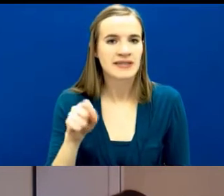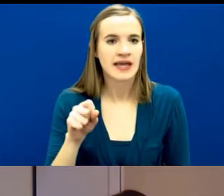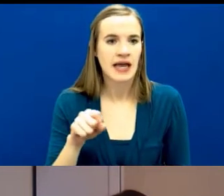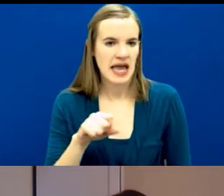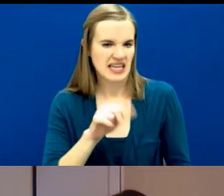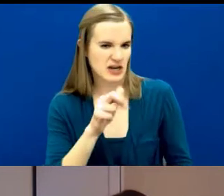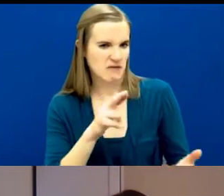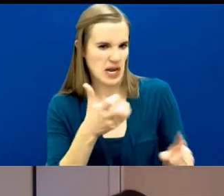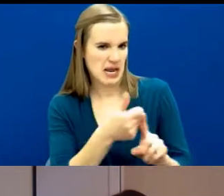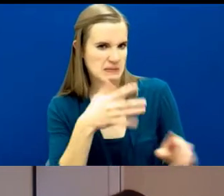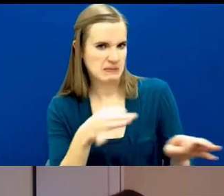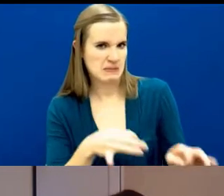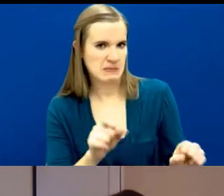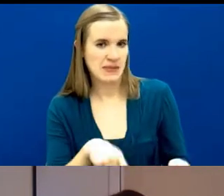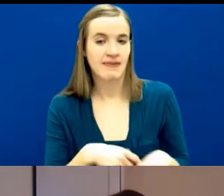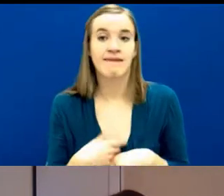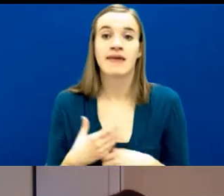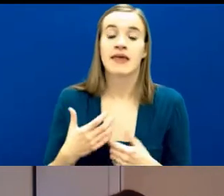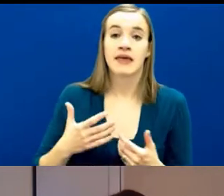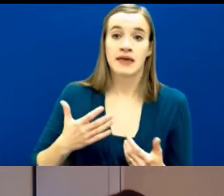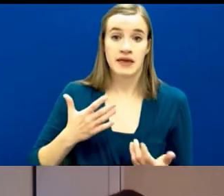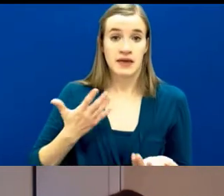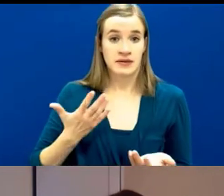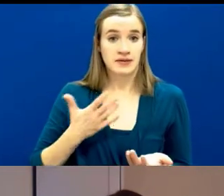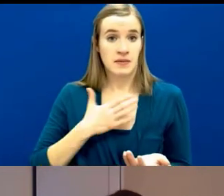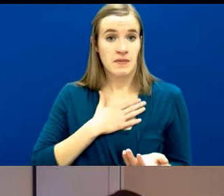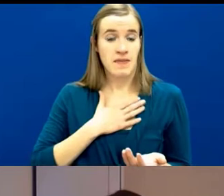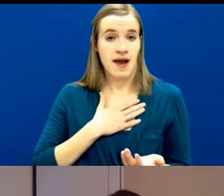a manuscript topic that I want to do is doing, like a literature review, and